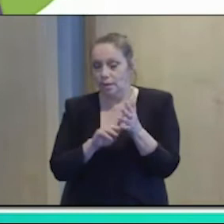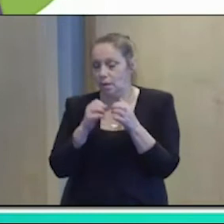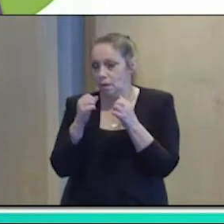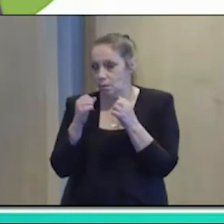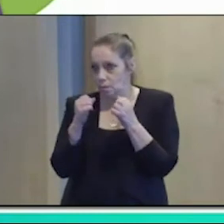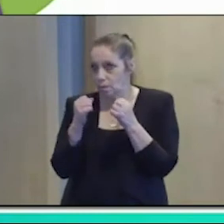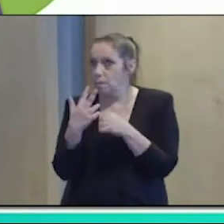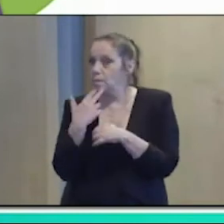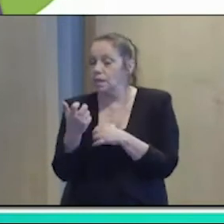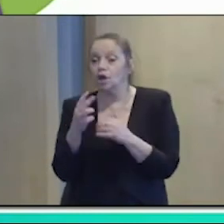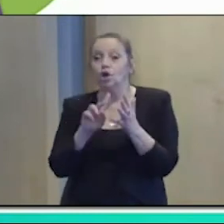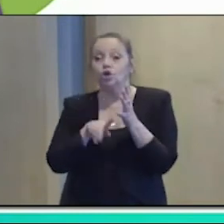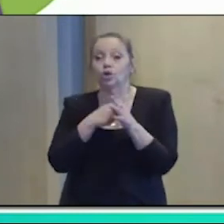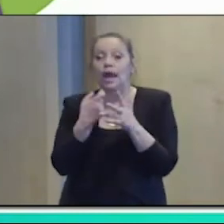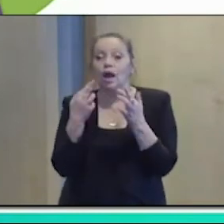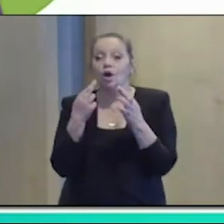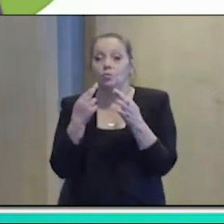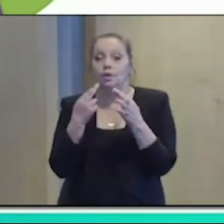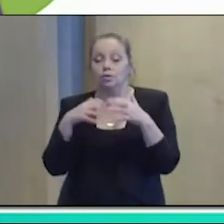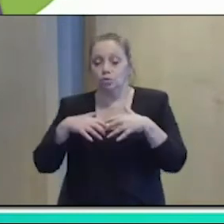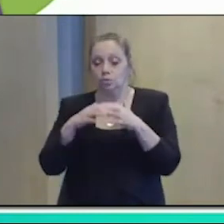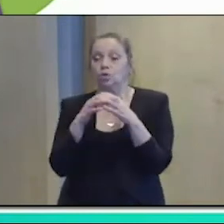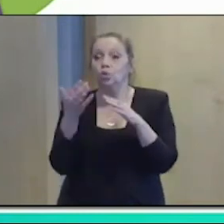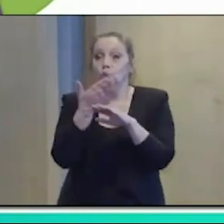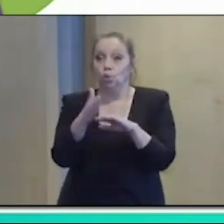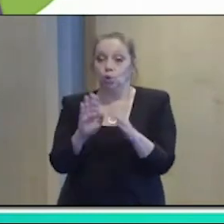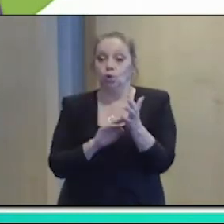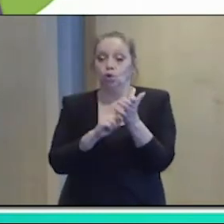have been hoping to build a new nuclear power station at Hinkley C which is